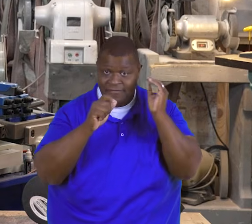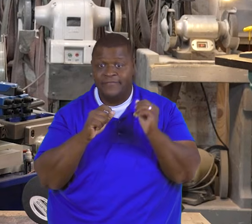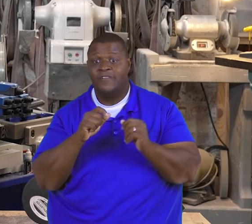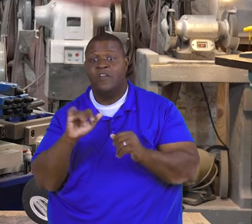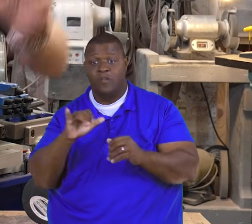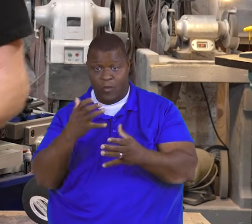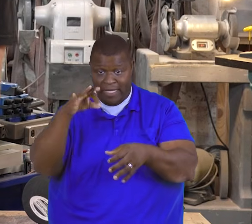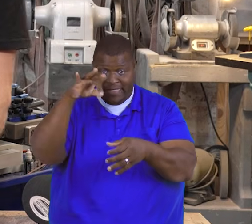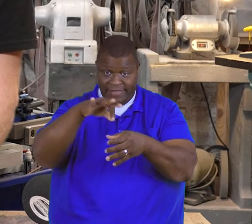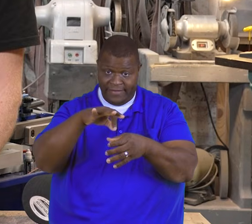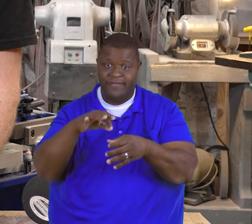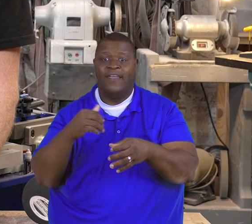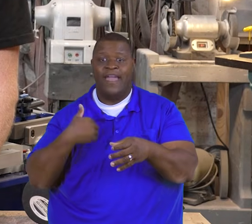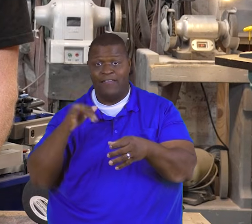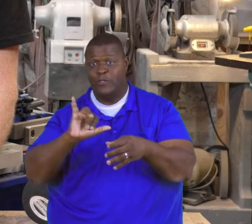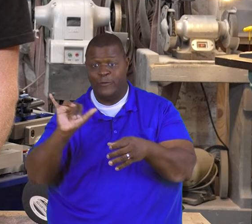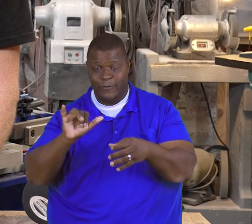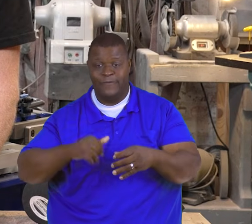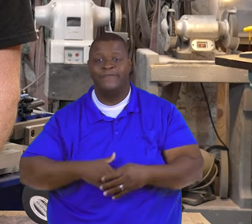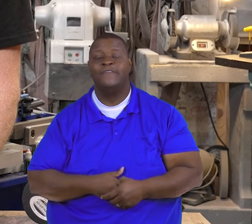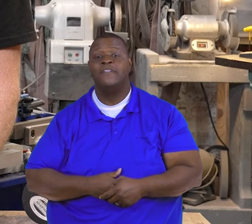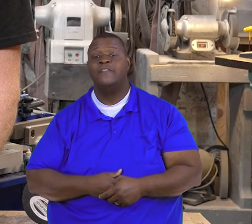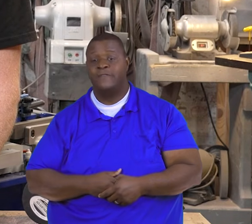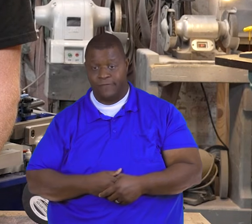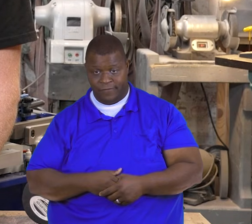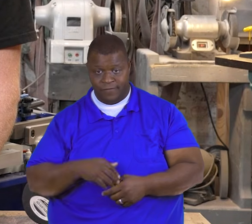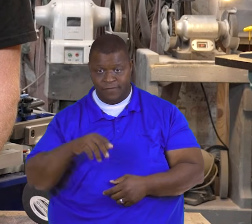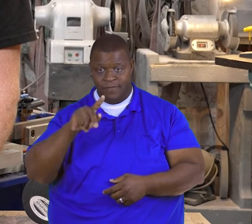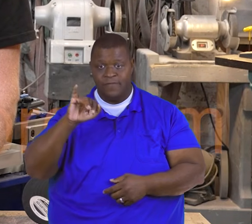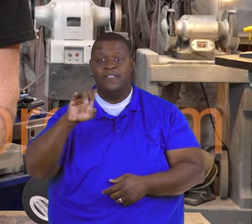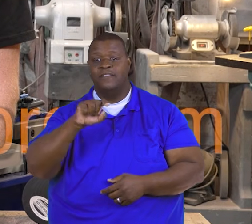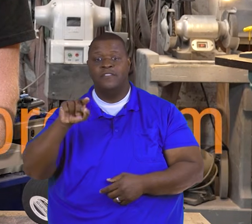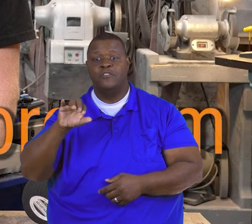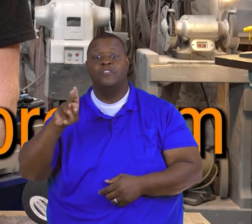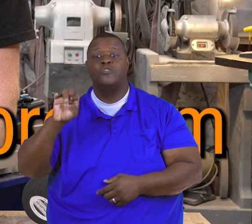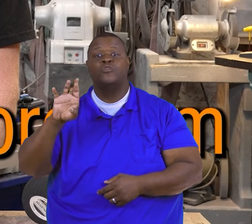Oh, and if you want a cup of tea, we're selling that too. (crew) Tested-store.com. Tested-store.com.